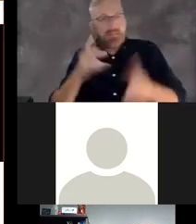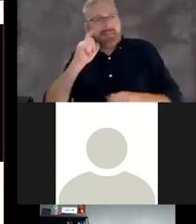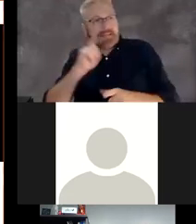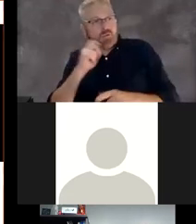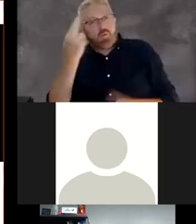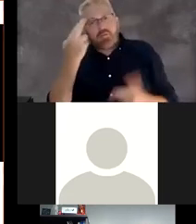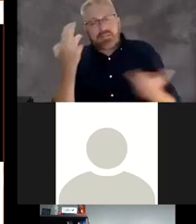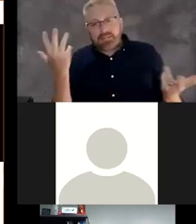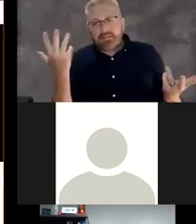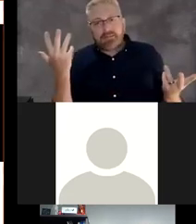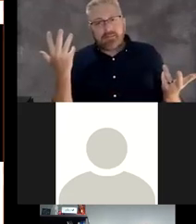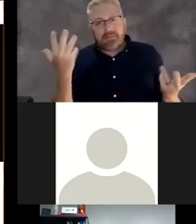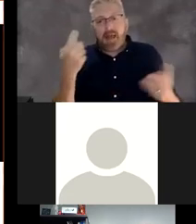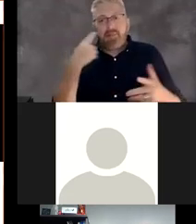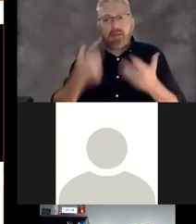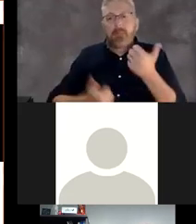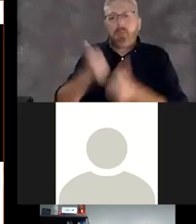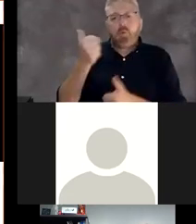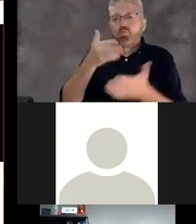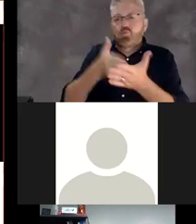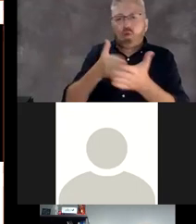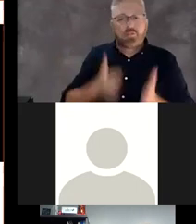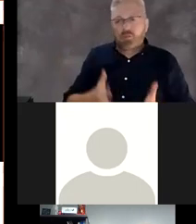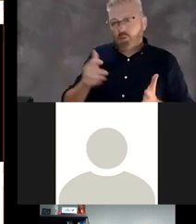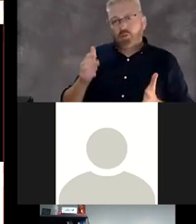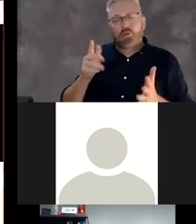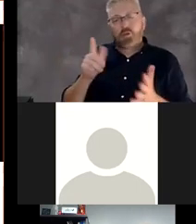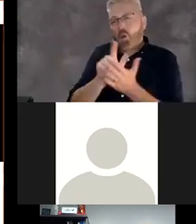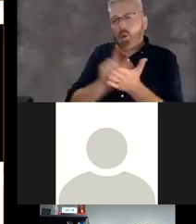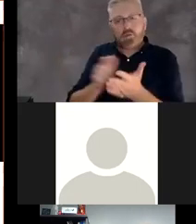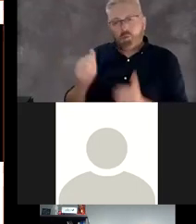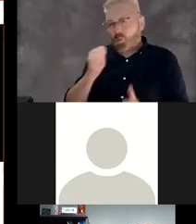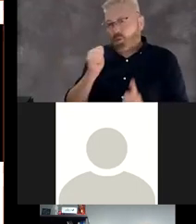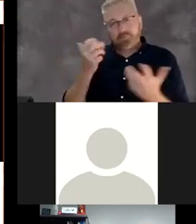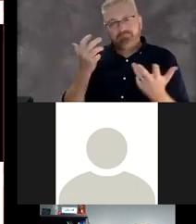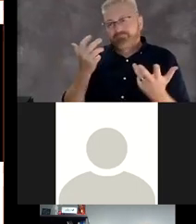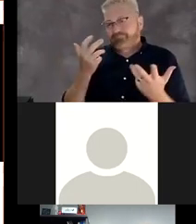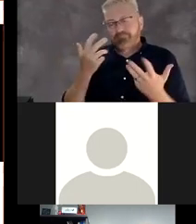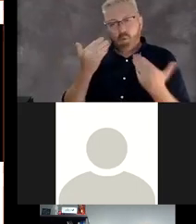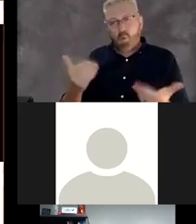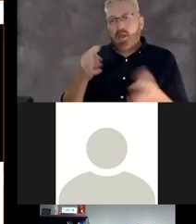I THINK MOST PROSECUTORS PROBABLY WOULDN'T TRY THAT CASE.